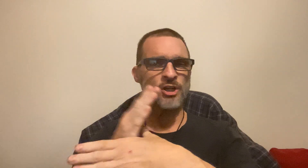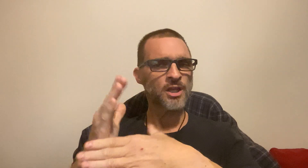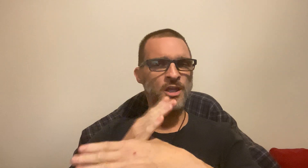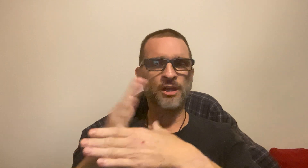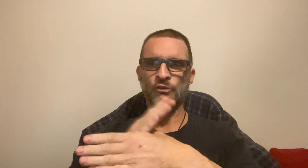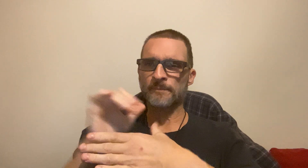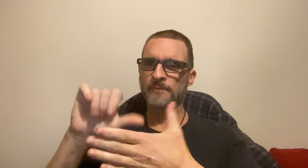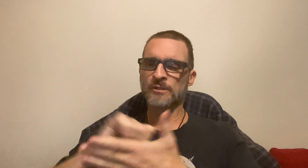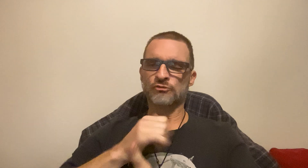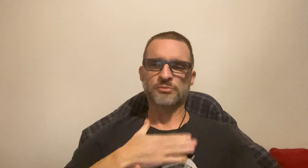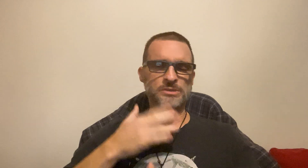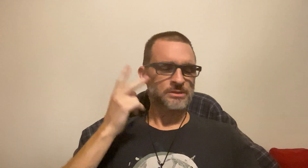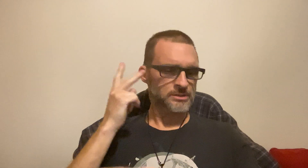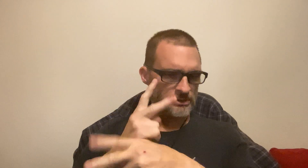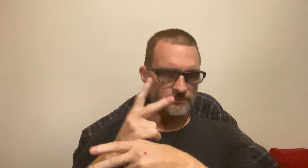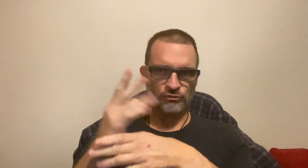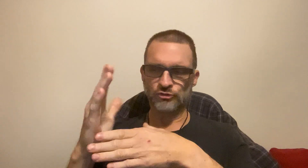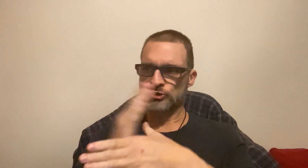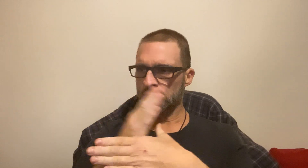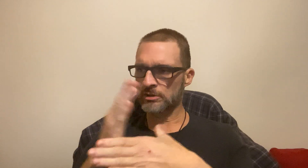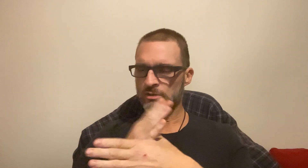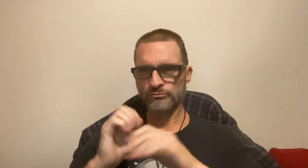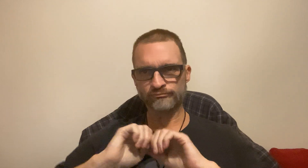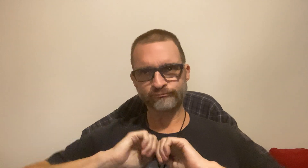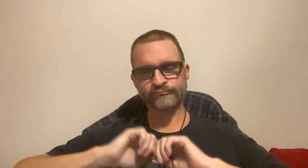Keep sharing the page, please. Keep sharing